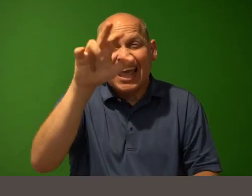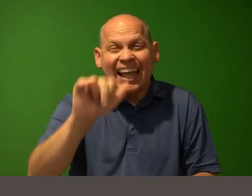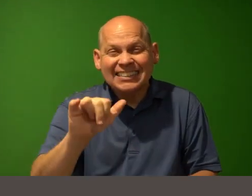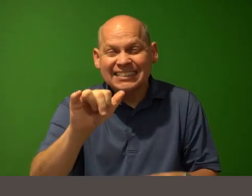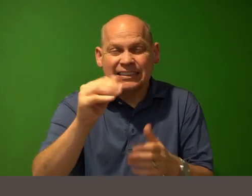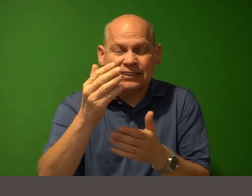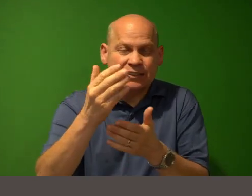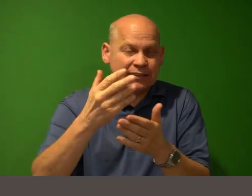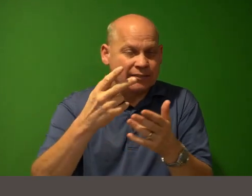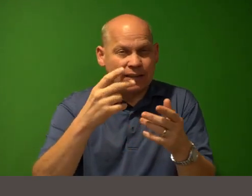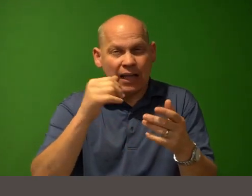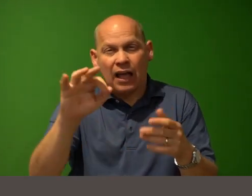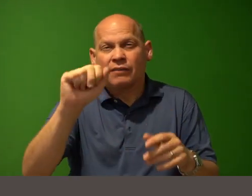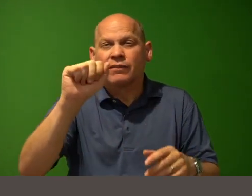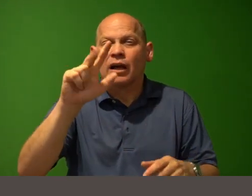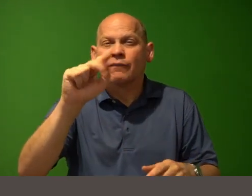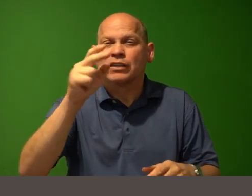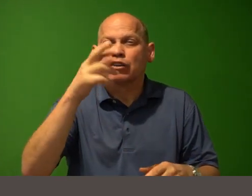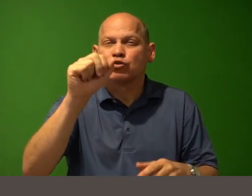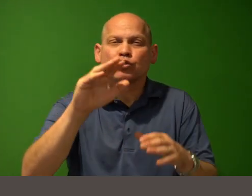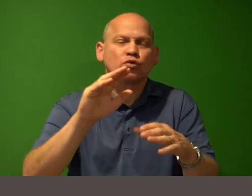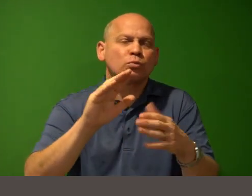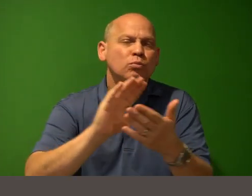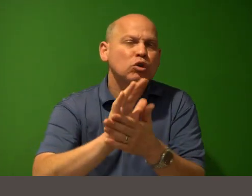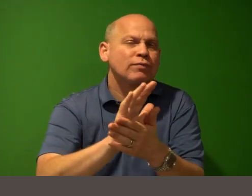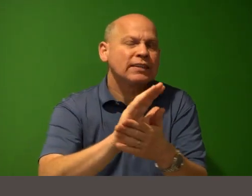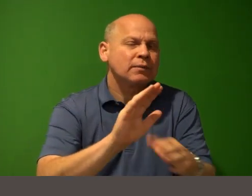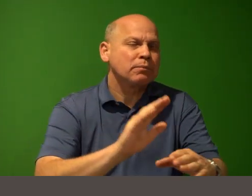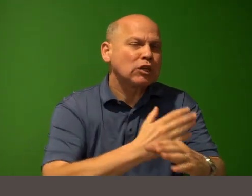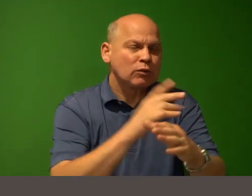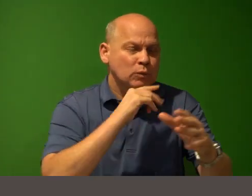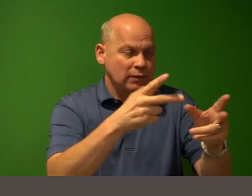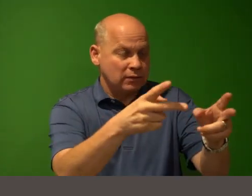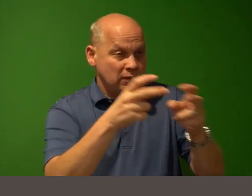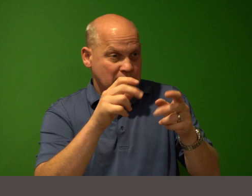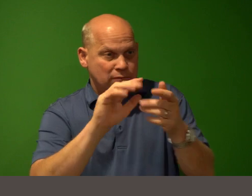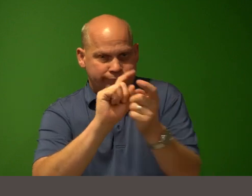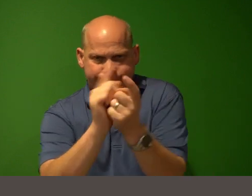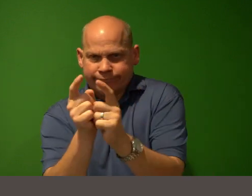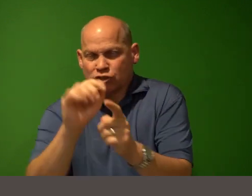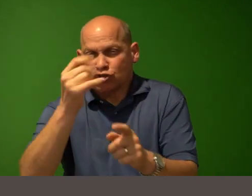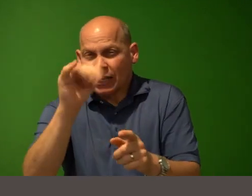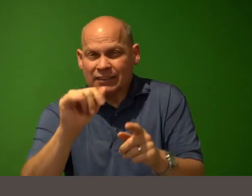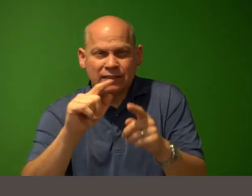the Avengers movie music using different instruments in the phrase.